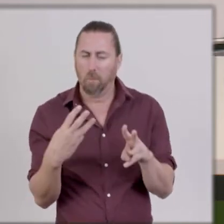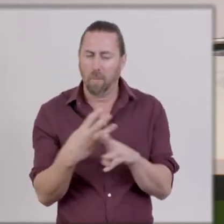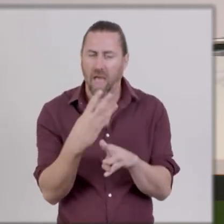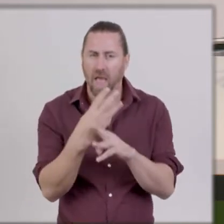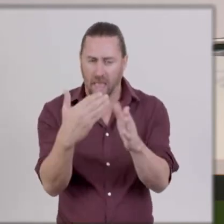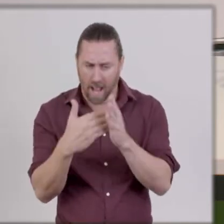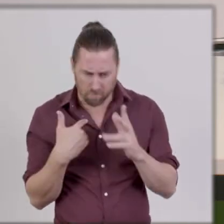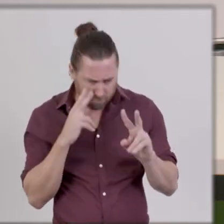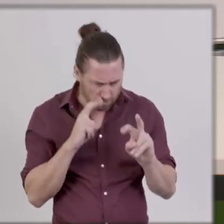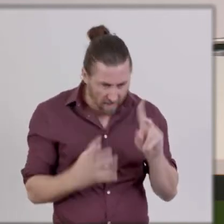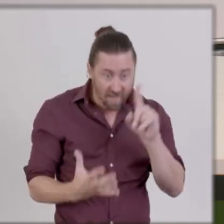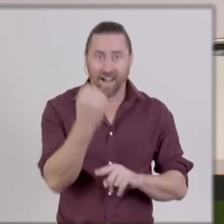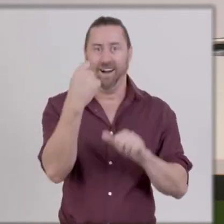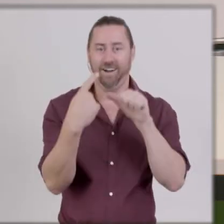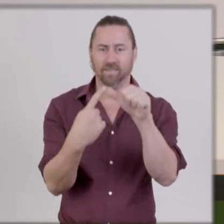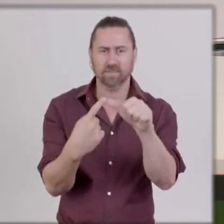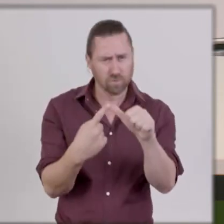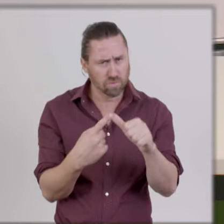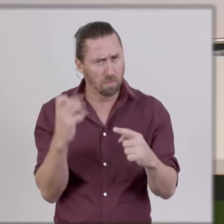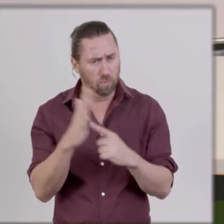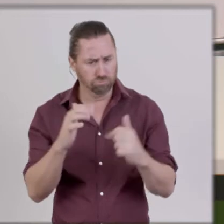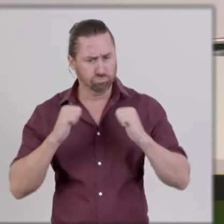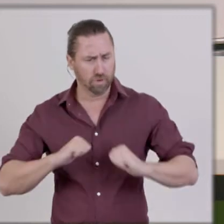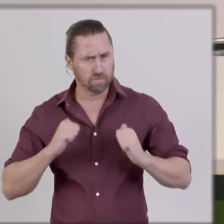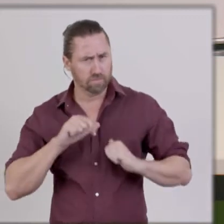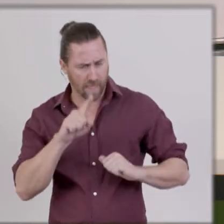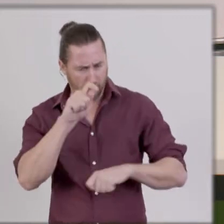That's such an important skill to practise. Let's try one more.